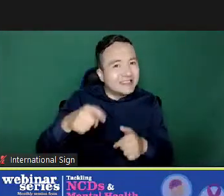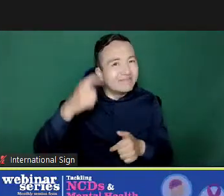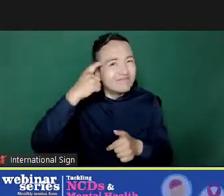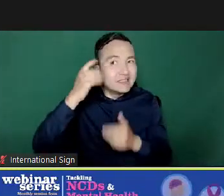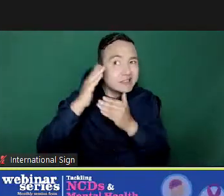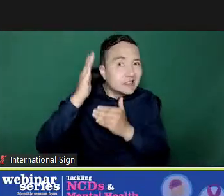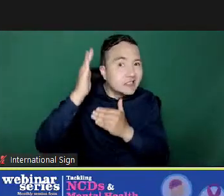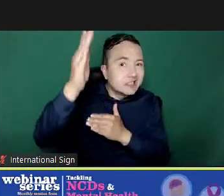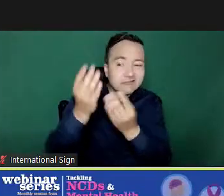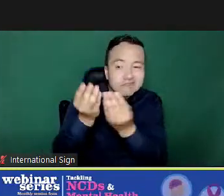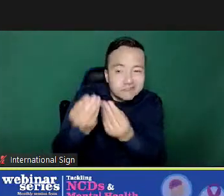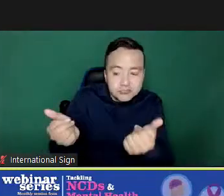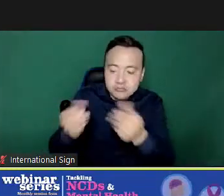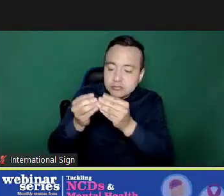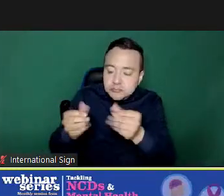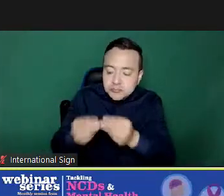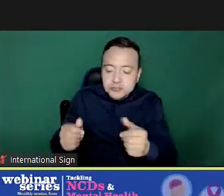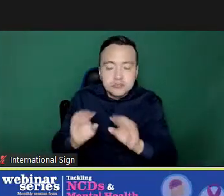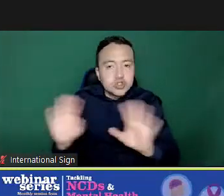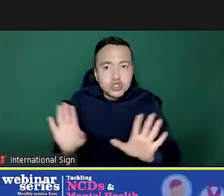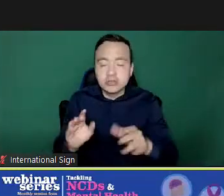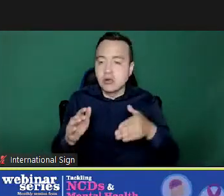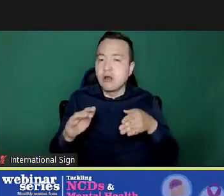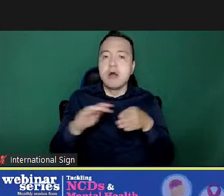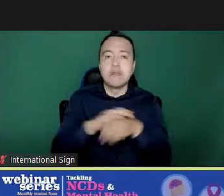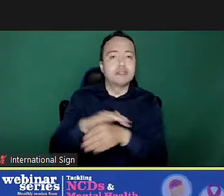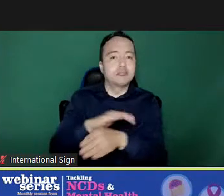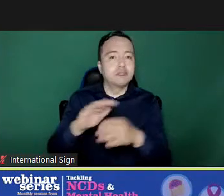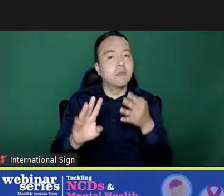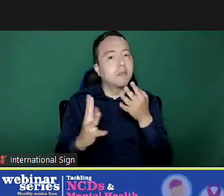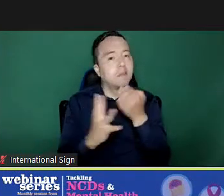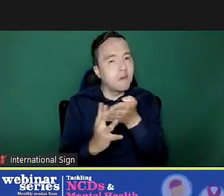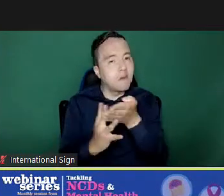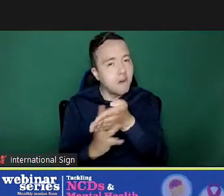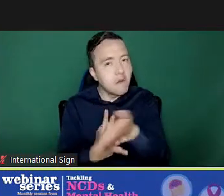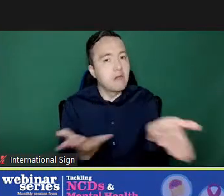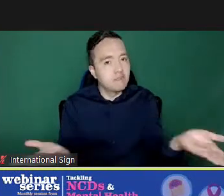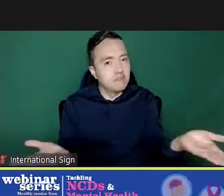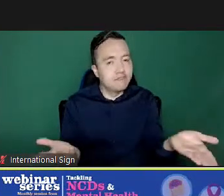People must be given information regarding decisions on their own health care.